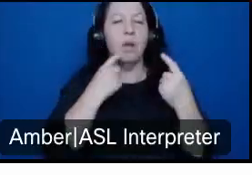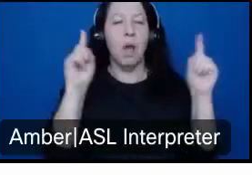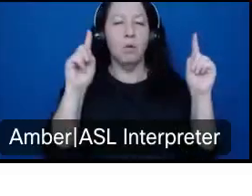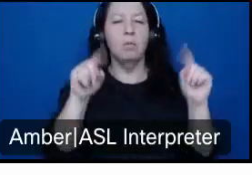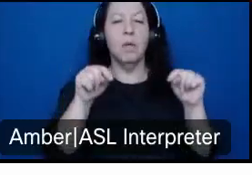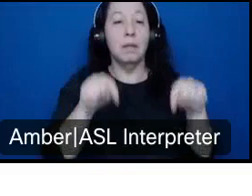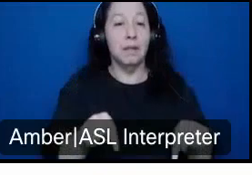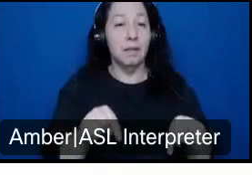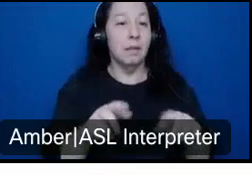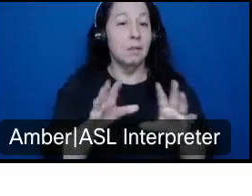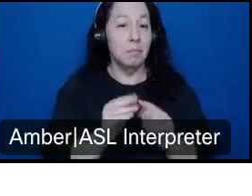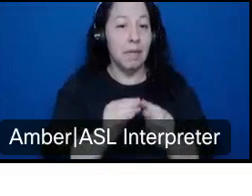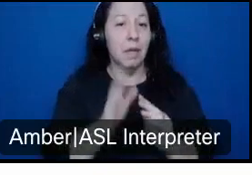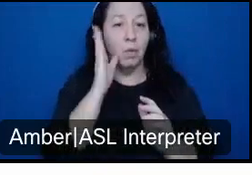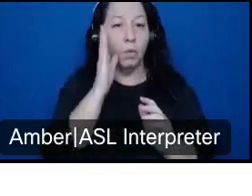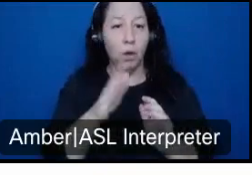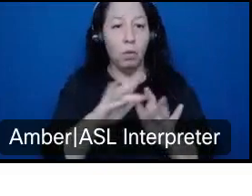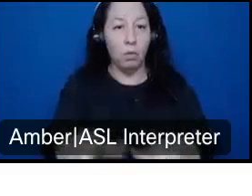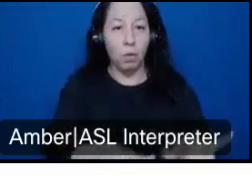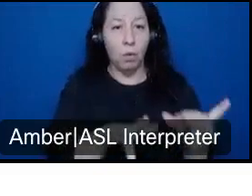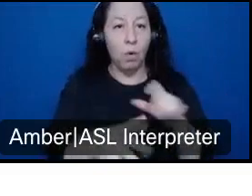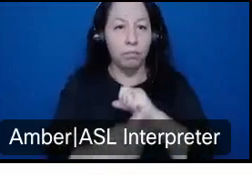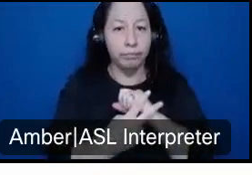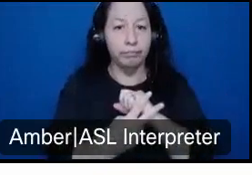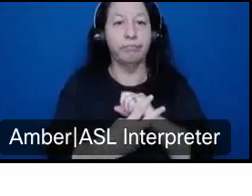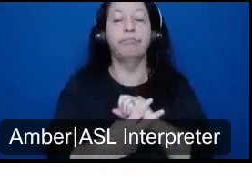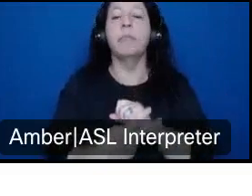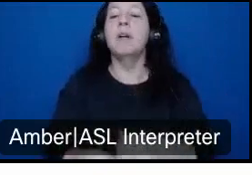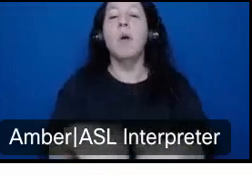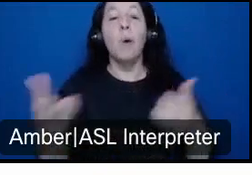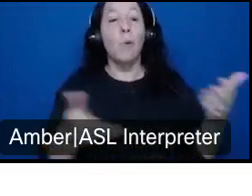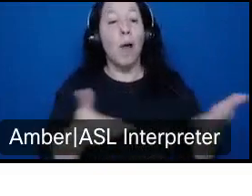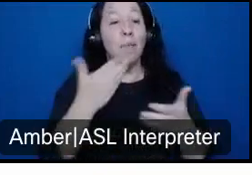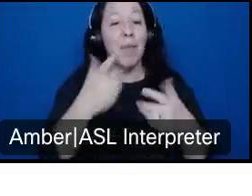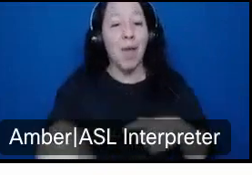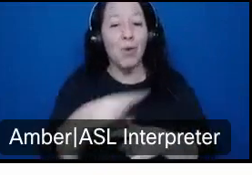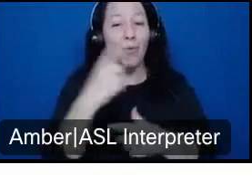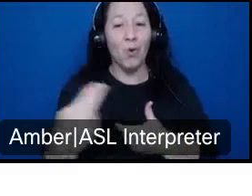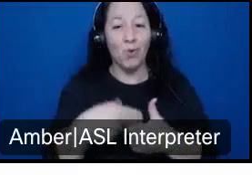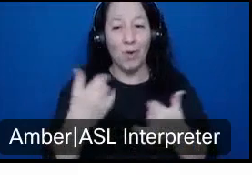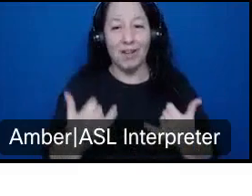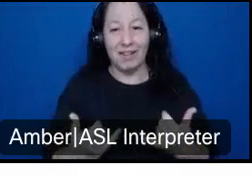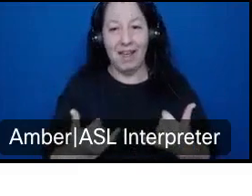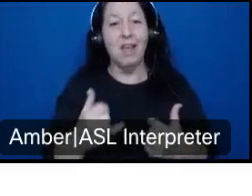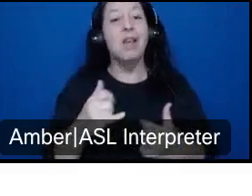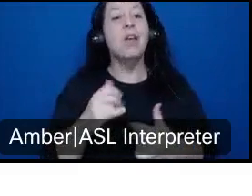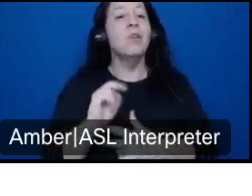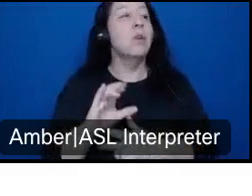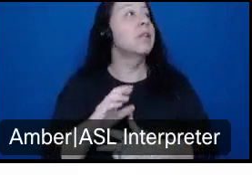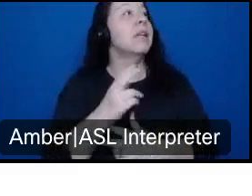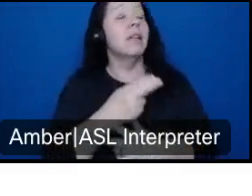So, welcome, and thank you for joining us today for the meeting of the New York City, health and hospitals, executive committee.